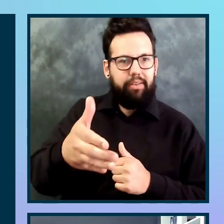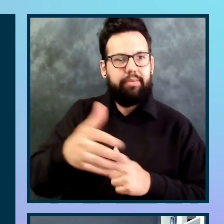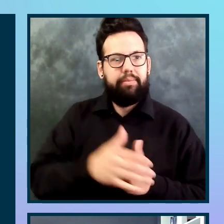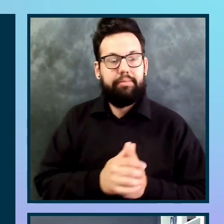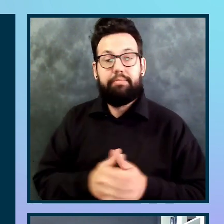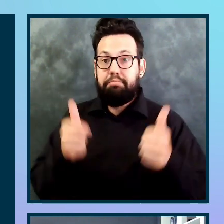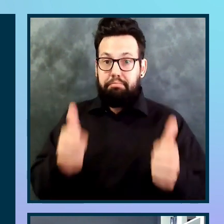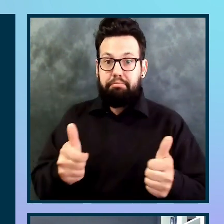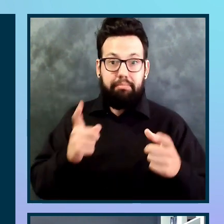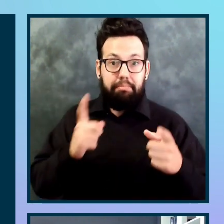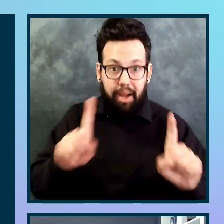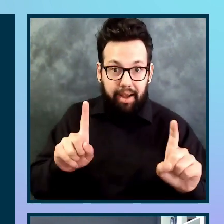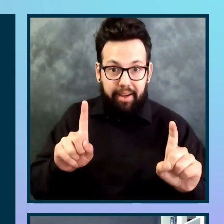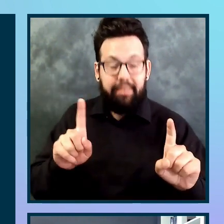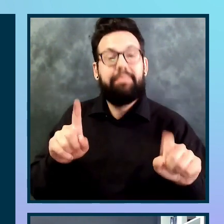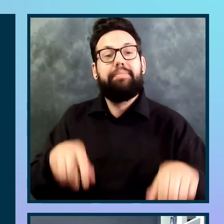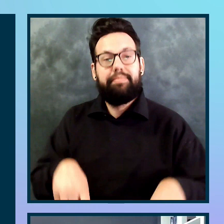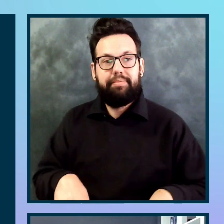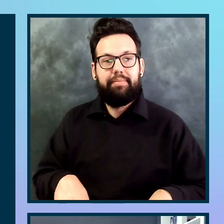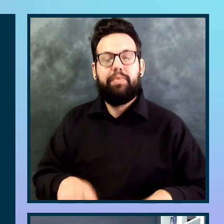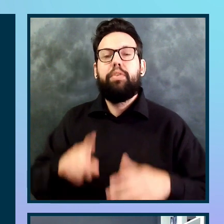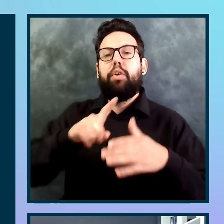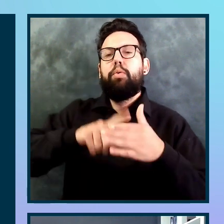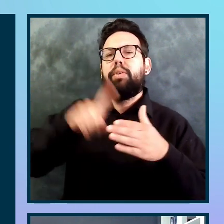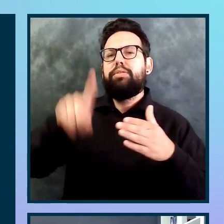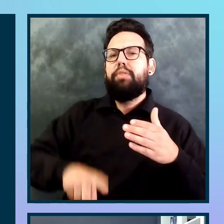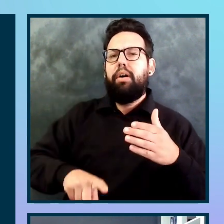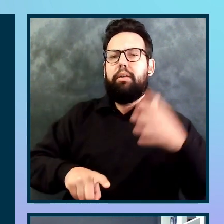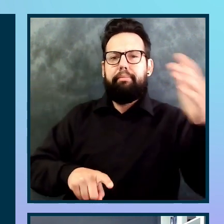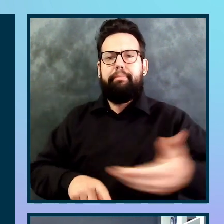The Search Result page typically has like four main blocks.